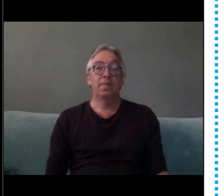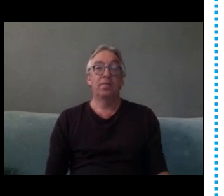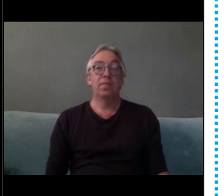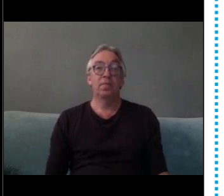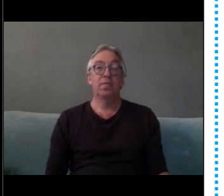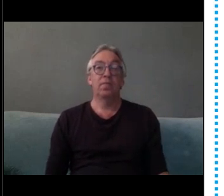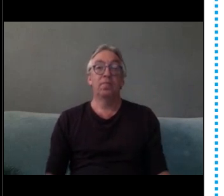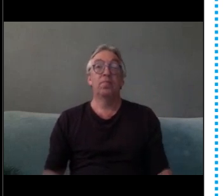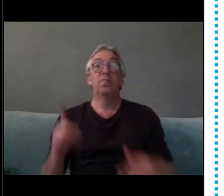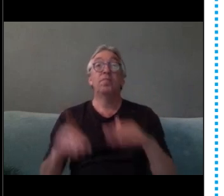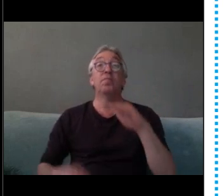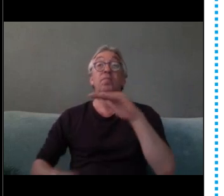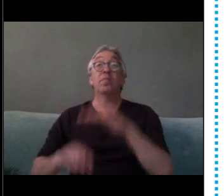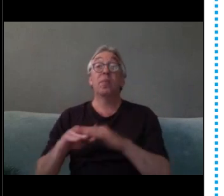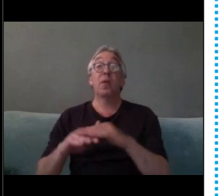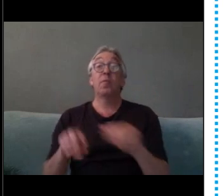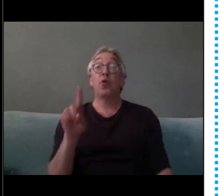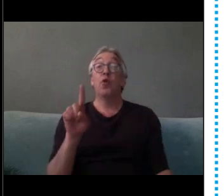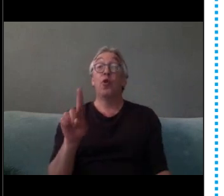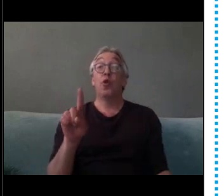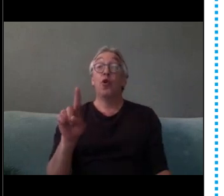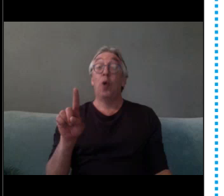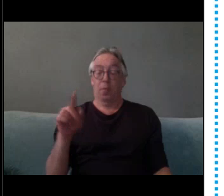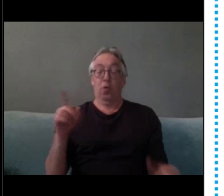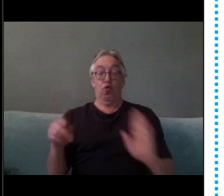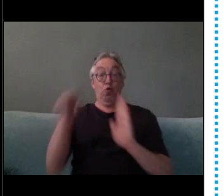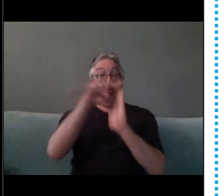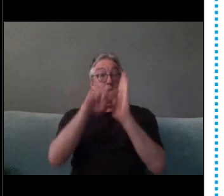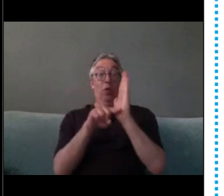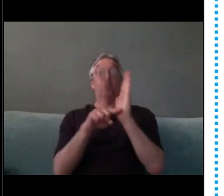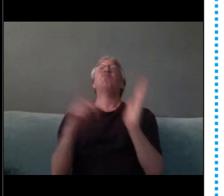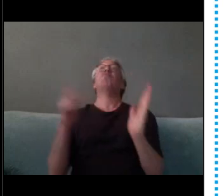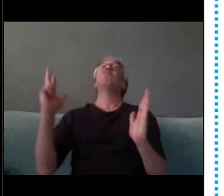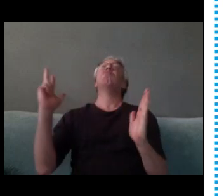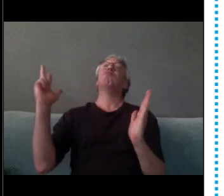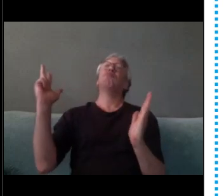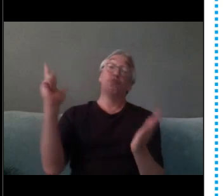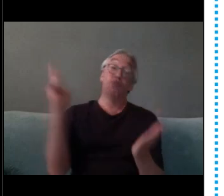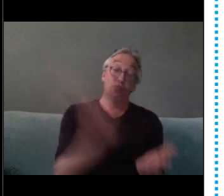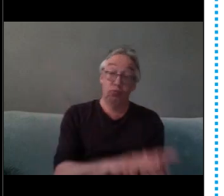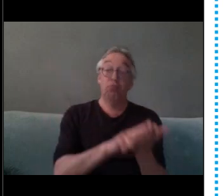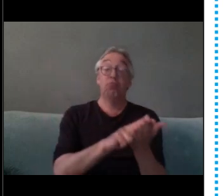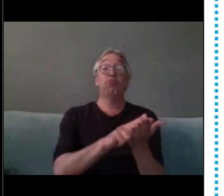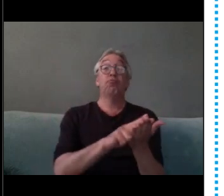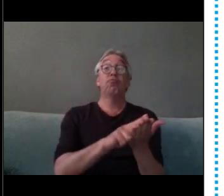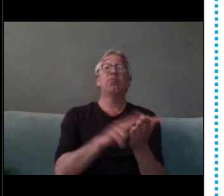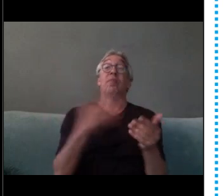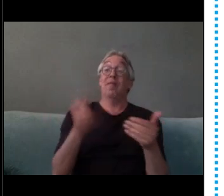of 15 years after the regulation came into force. There are permanent exemptions that countries can make